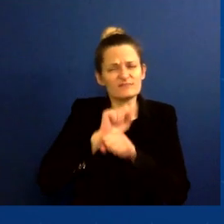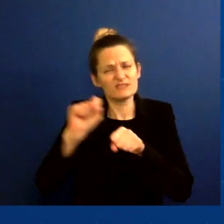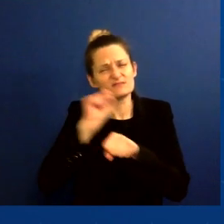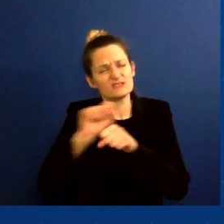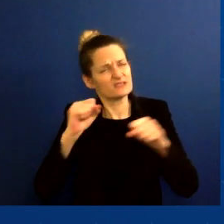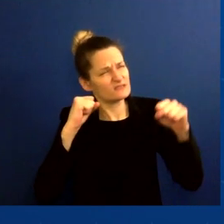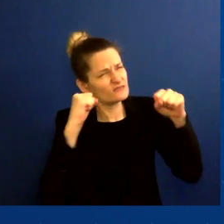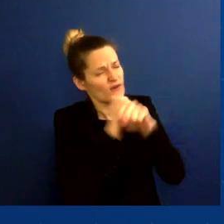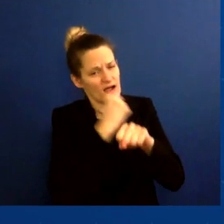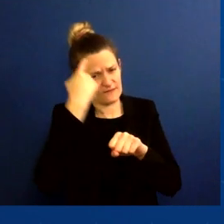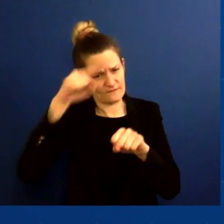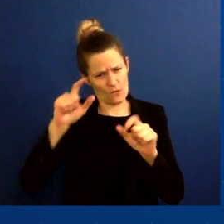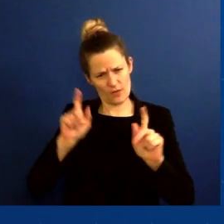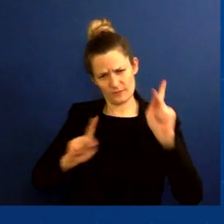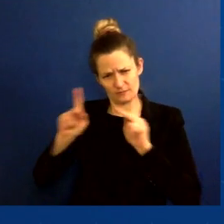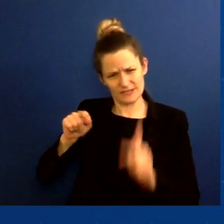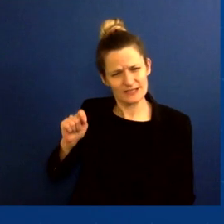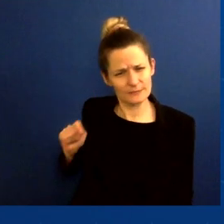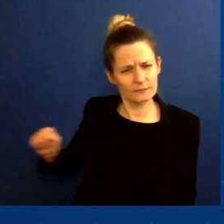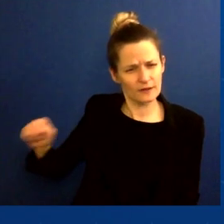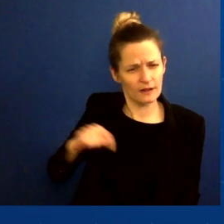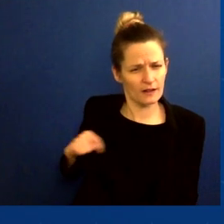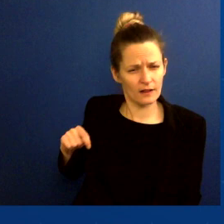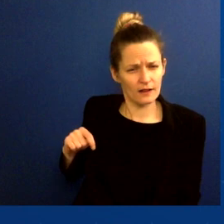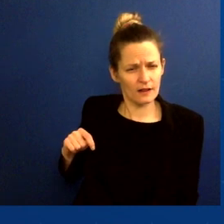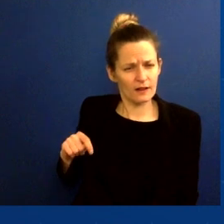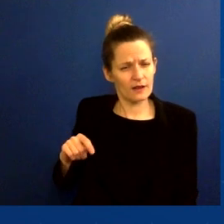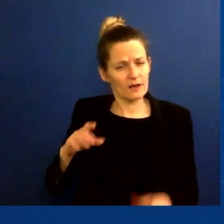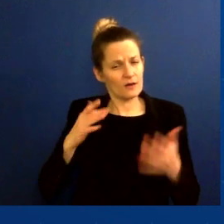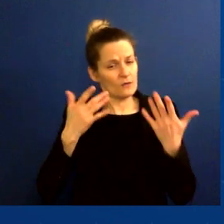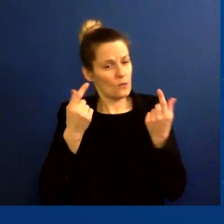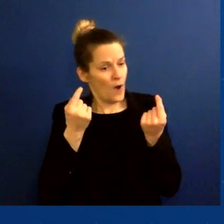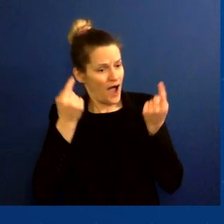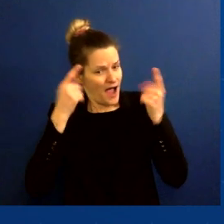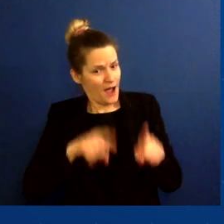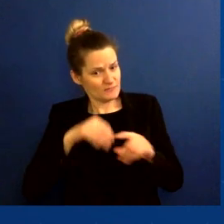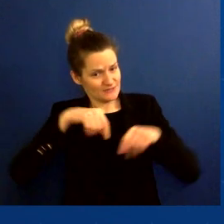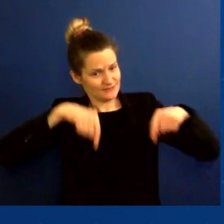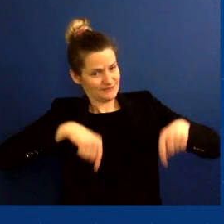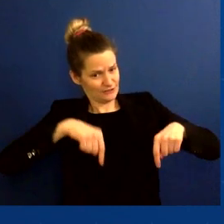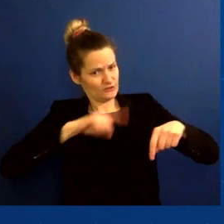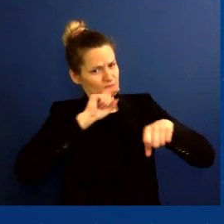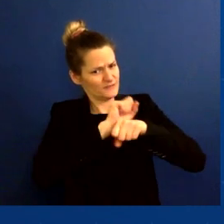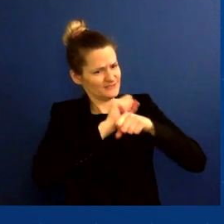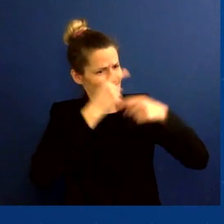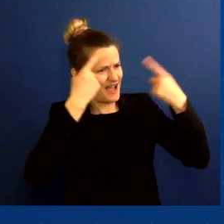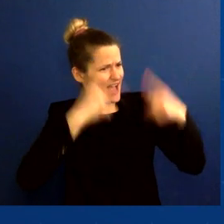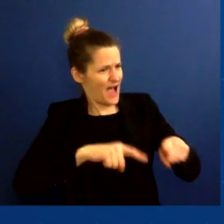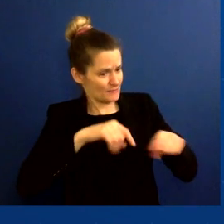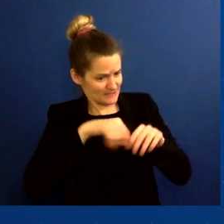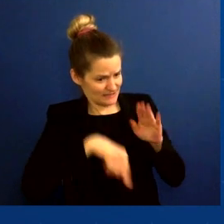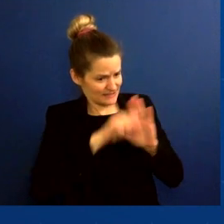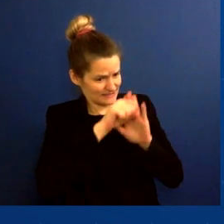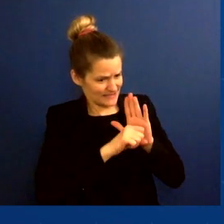Because if it happens here, it happens around the world -- happens around the country. It's been an honor to be with the ironworkers of Local 5.